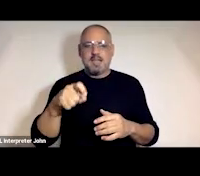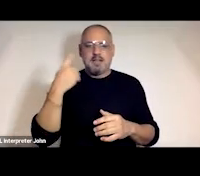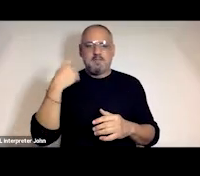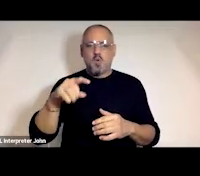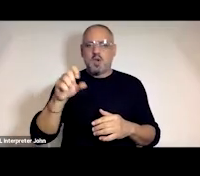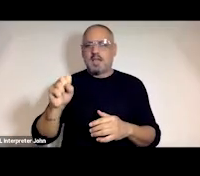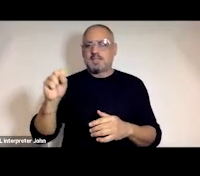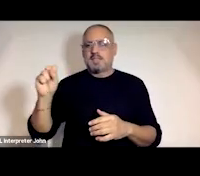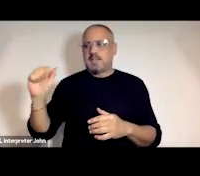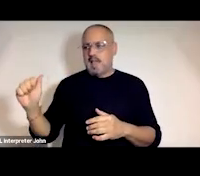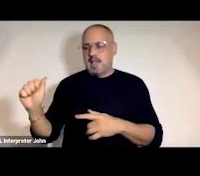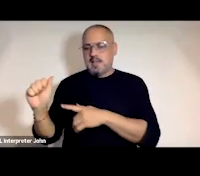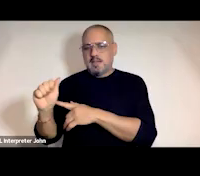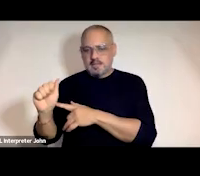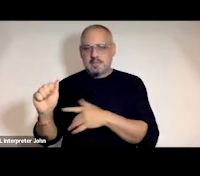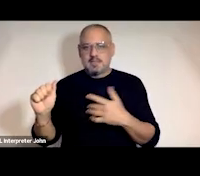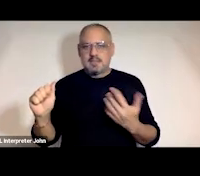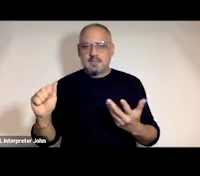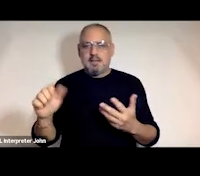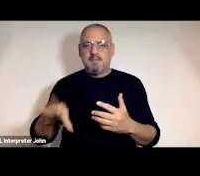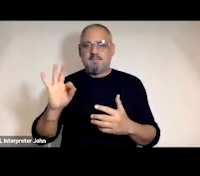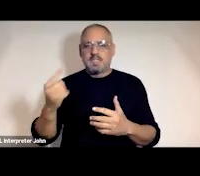to find someone disabled.